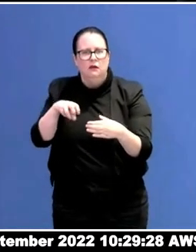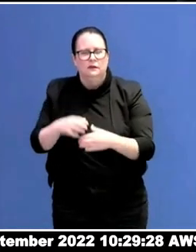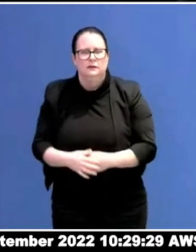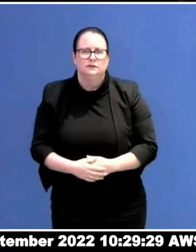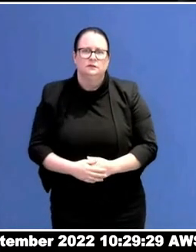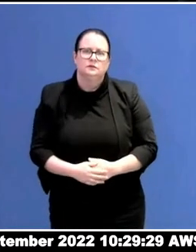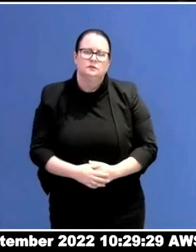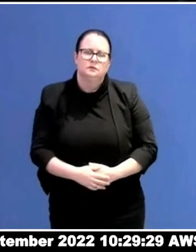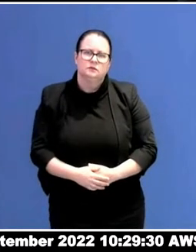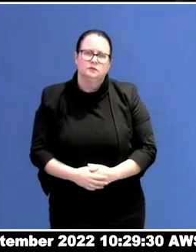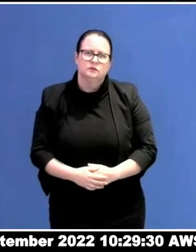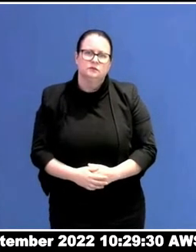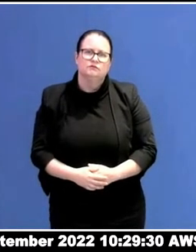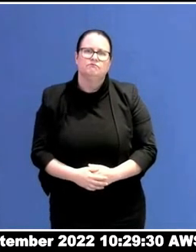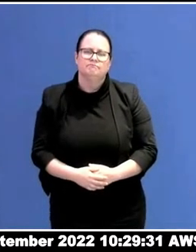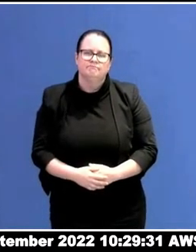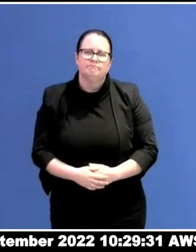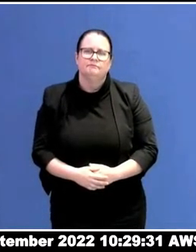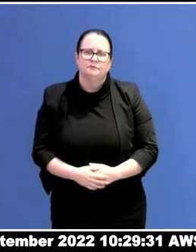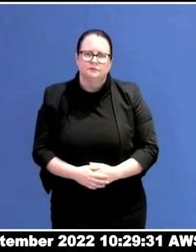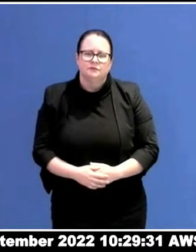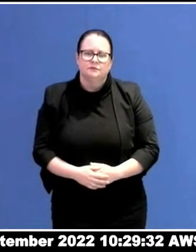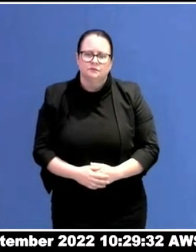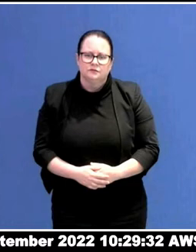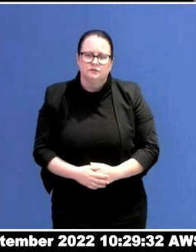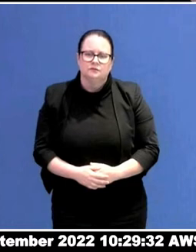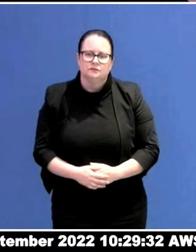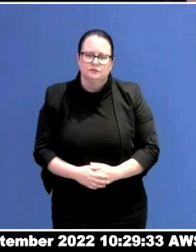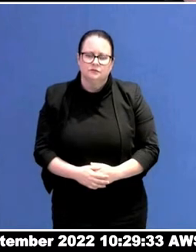There were different things that obviously would happen.